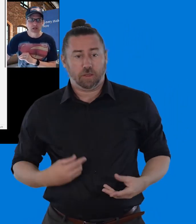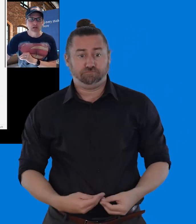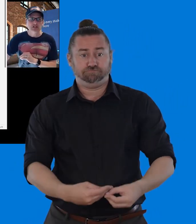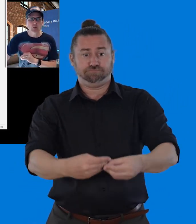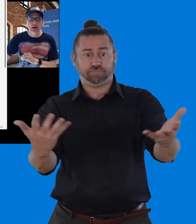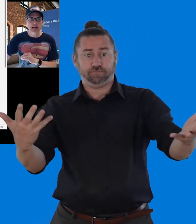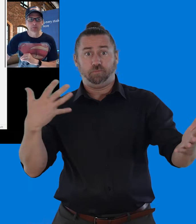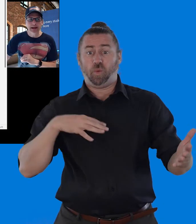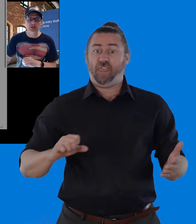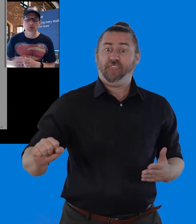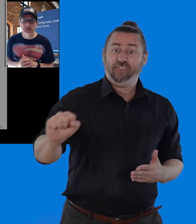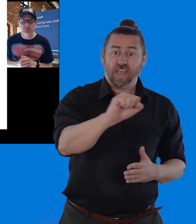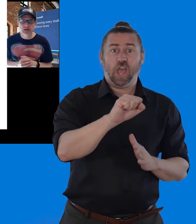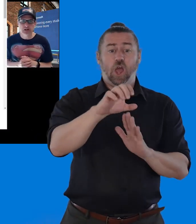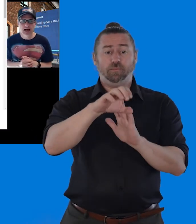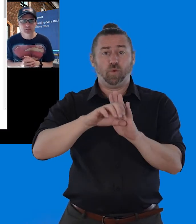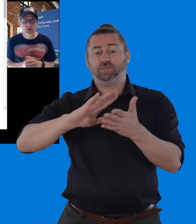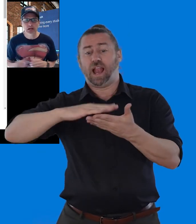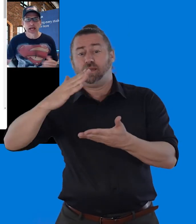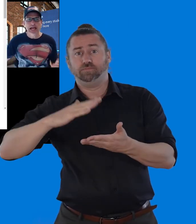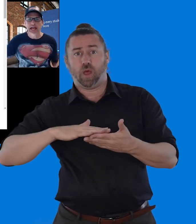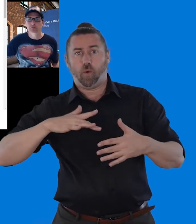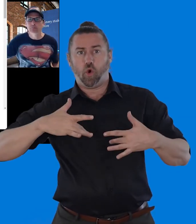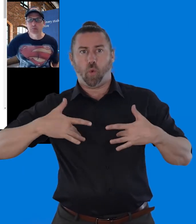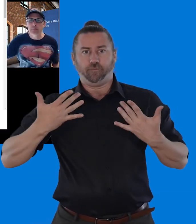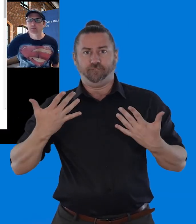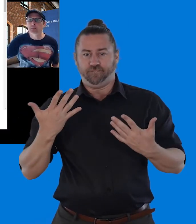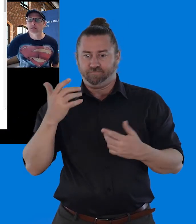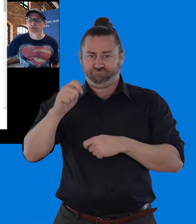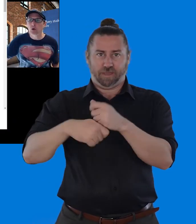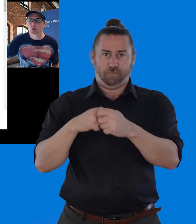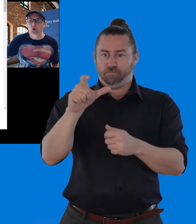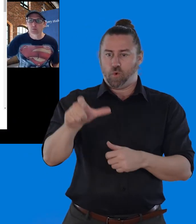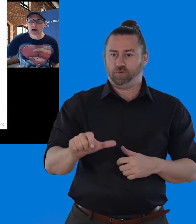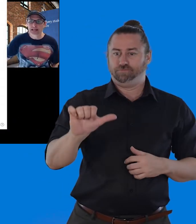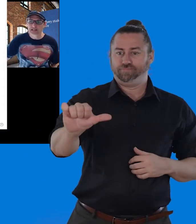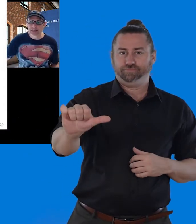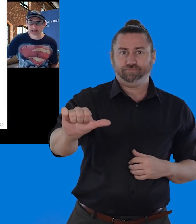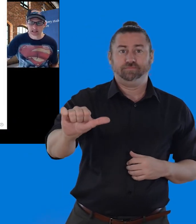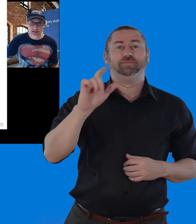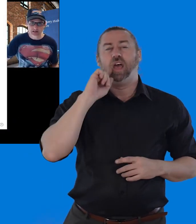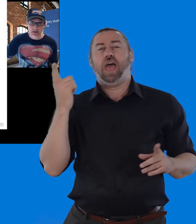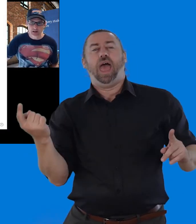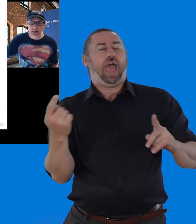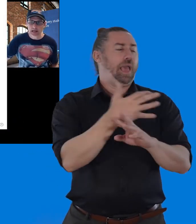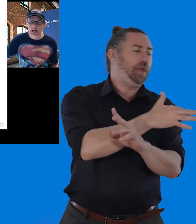So, when I come back to Immersive Reader, there have a look. It remembers all my settings, OK?